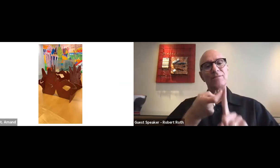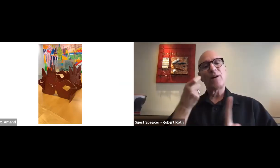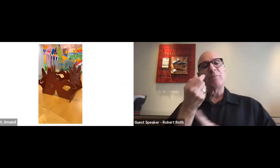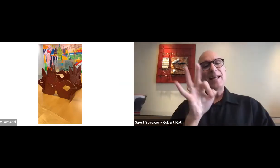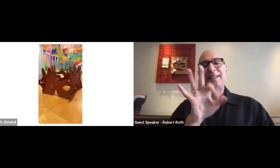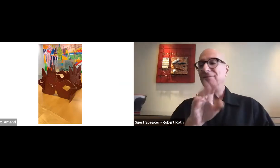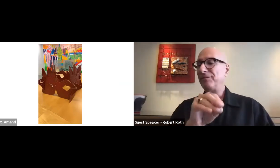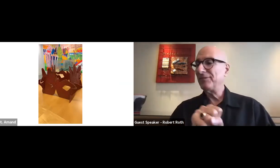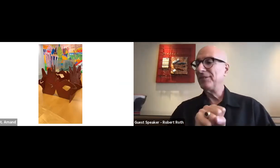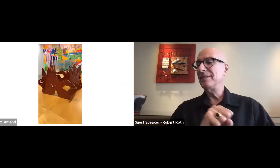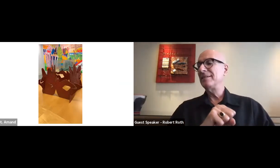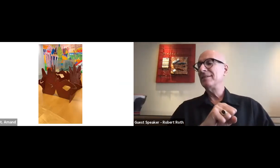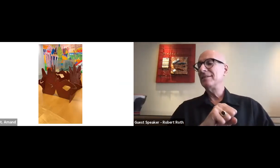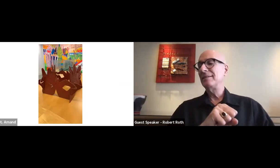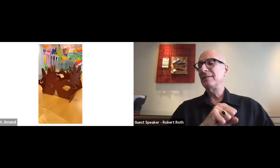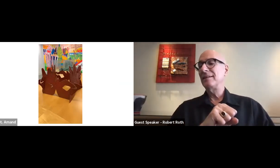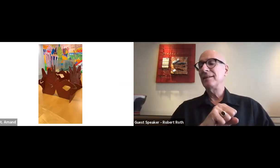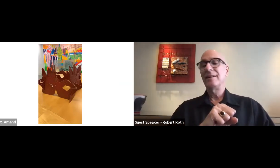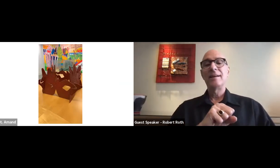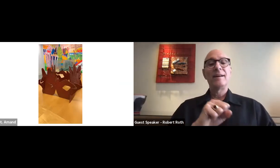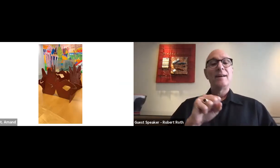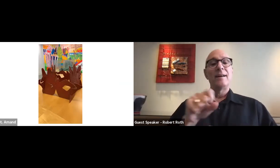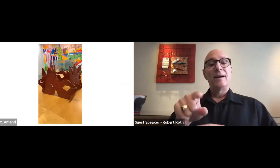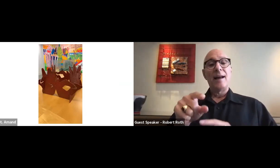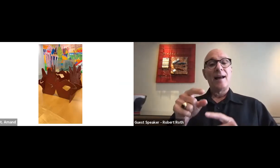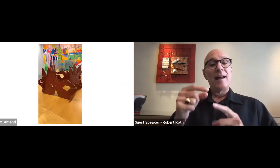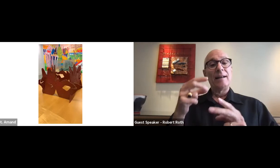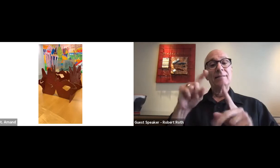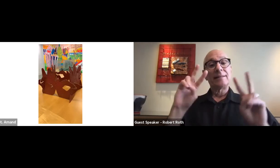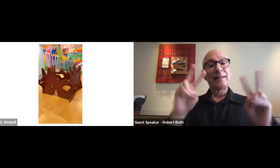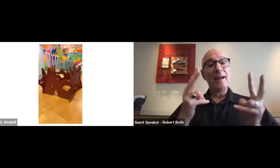old, classic convertibles from the 1950s,